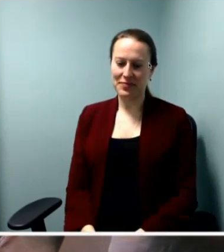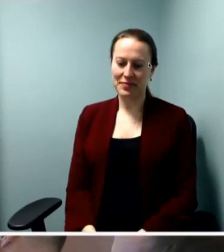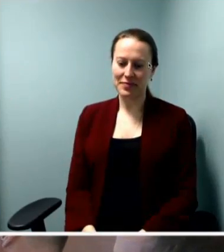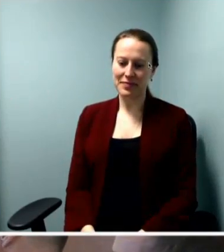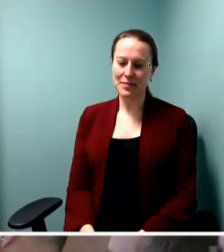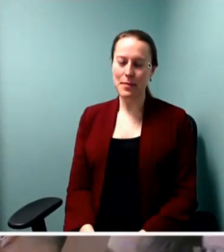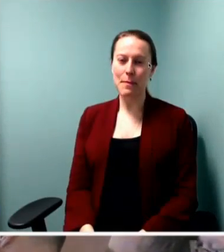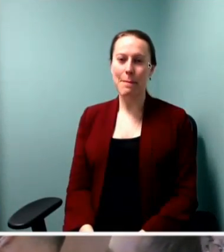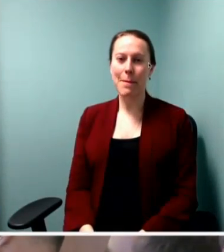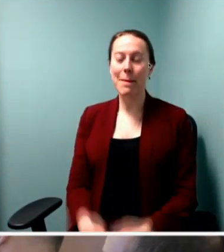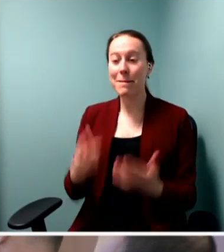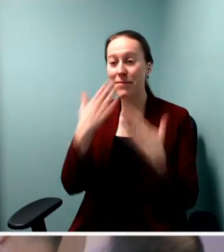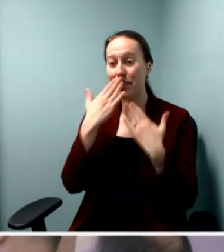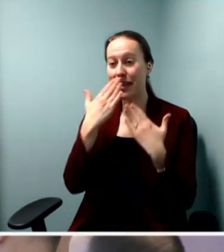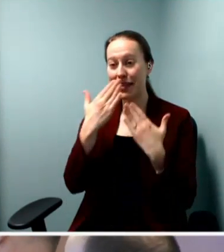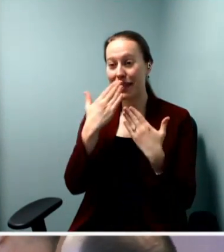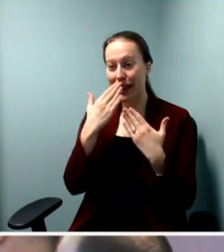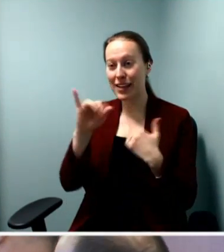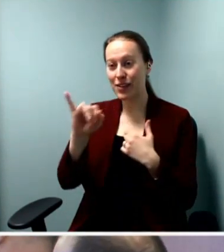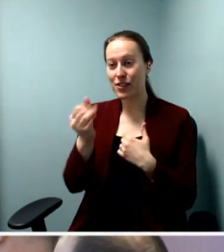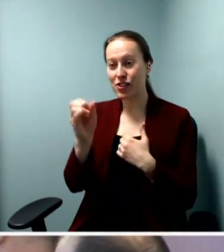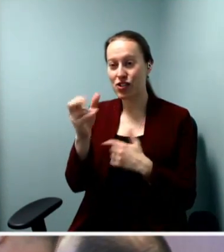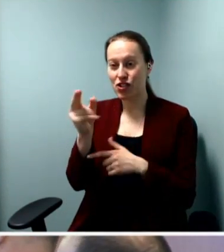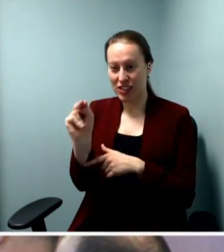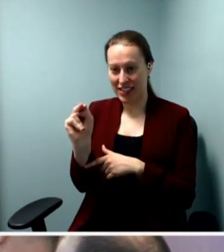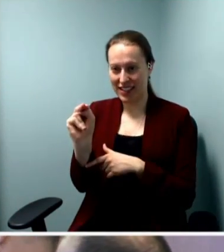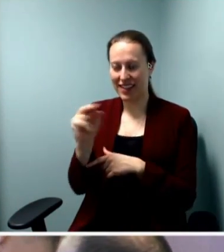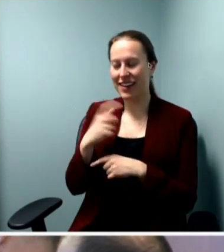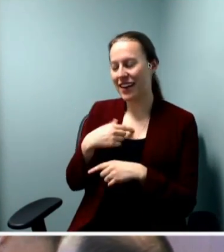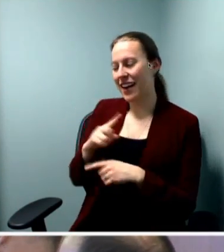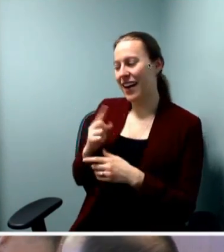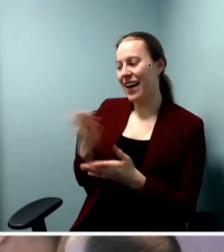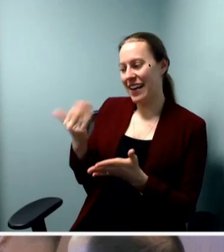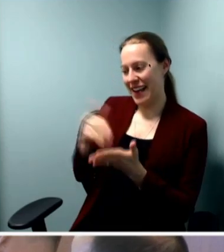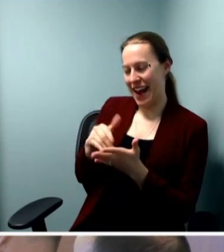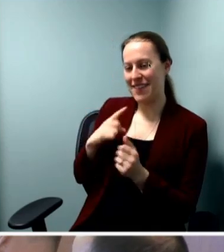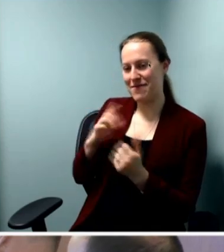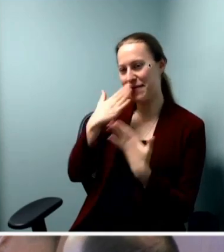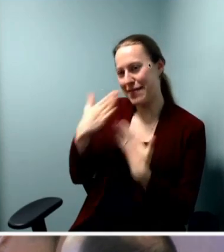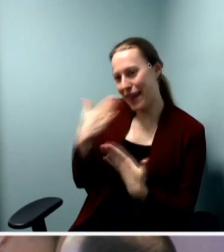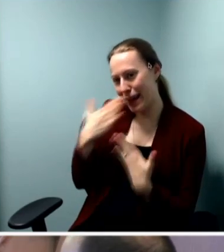Thank you Jean, and just echoing all of my thanks and a few housekeeping things.